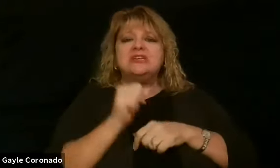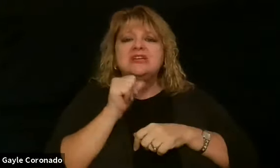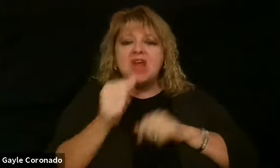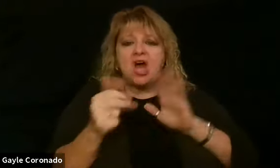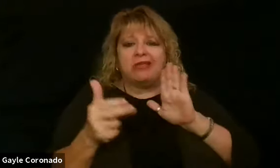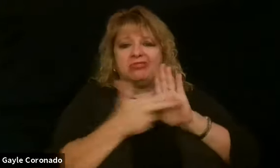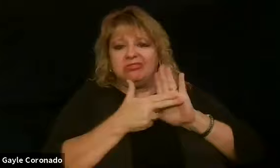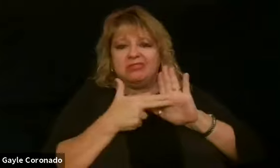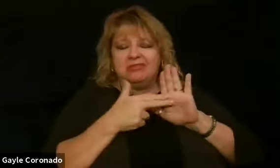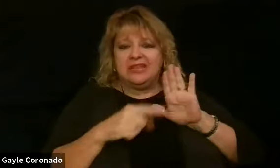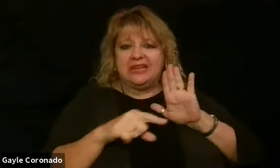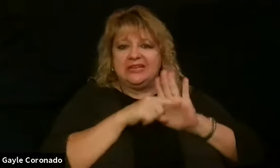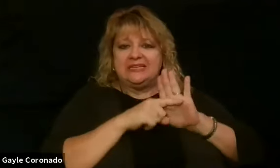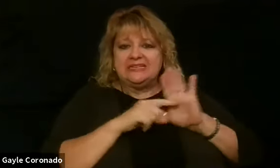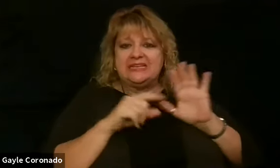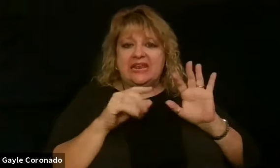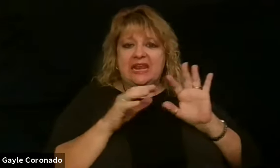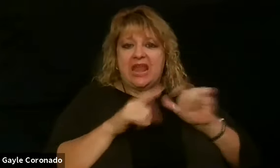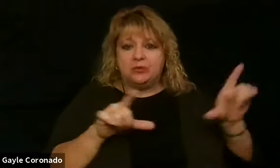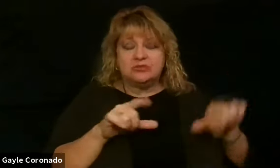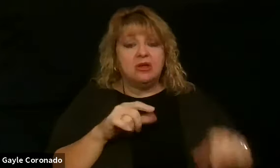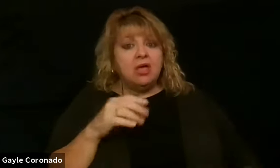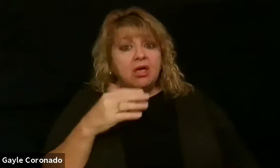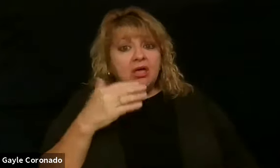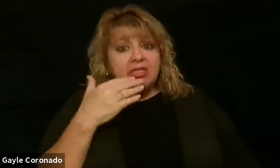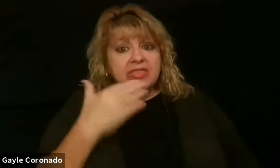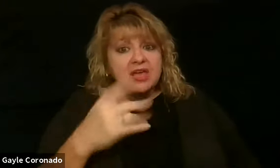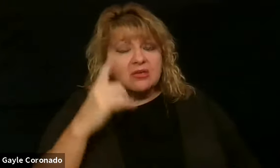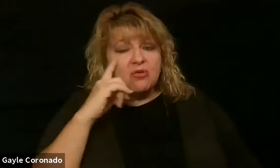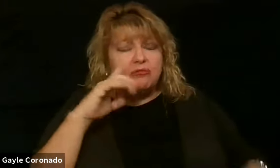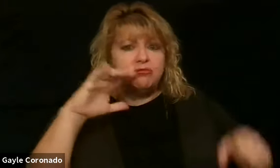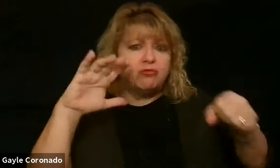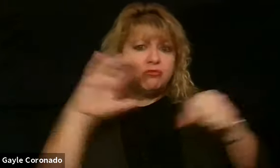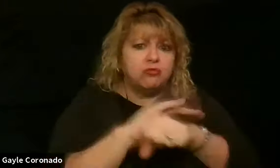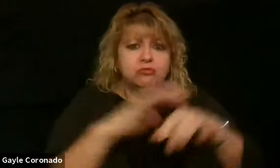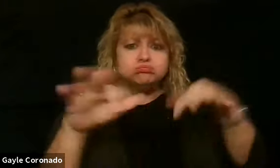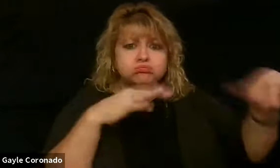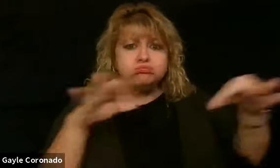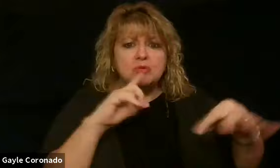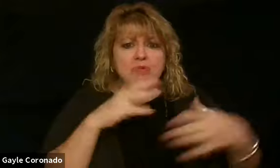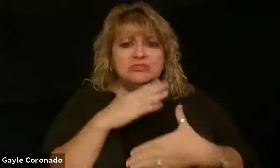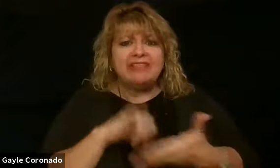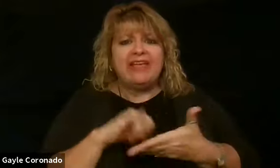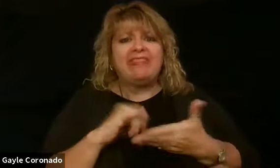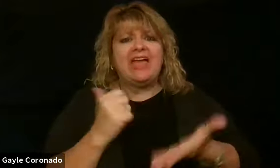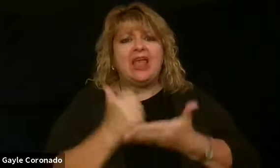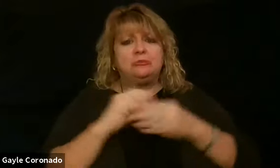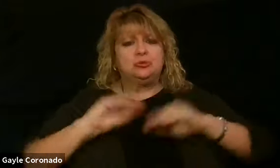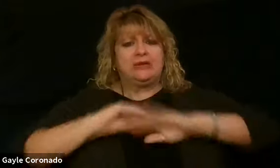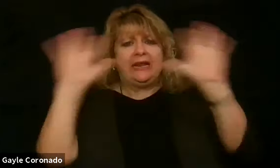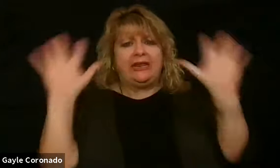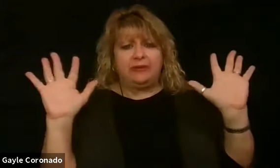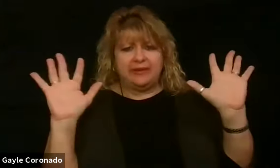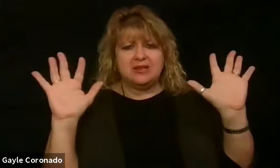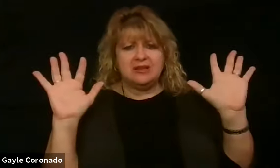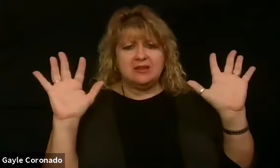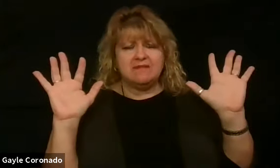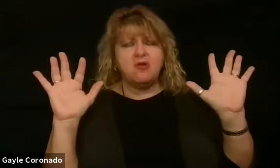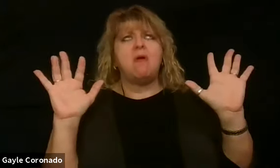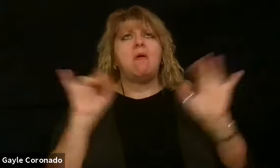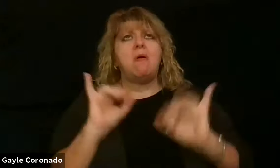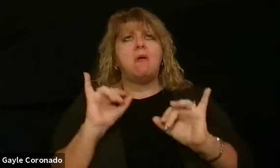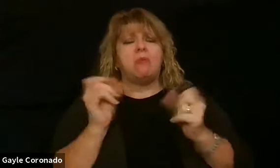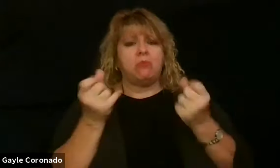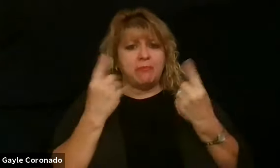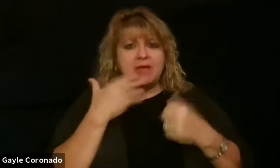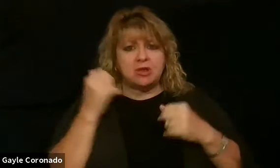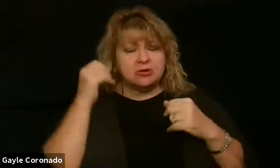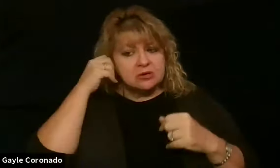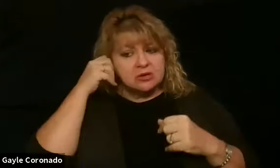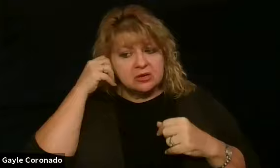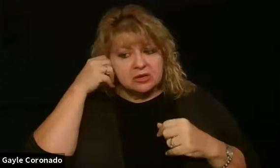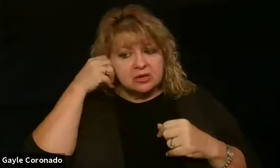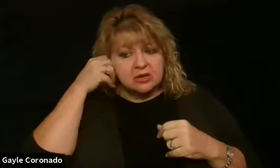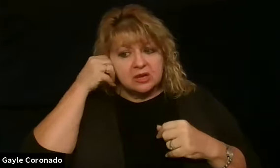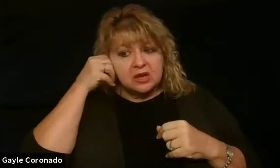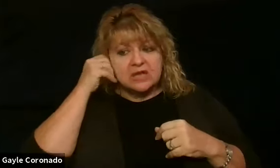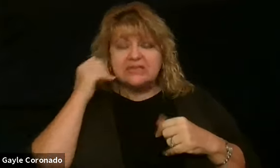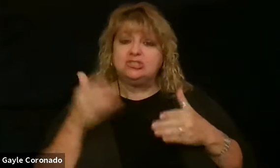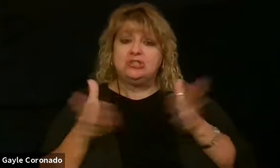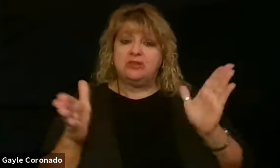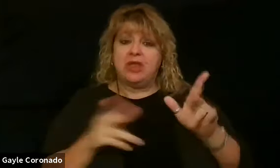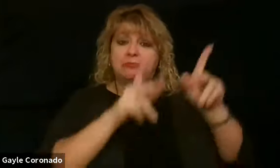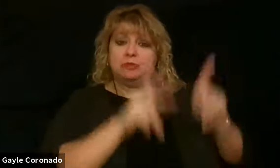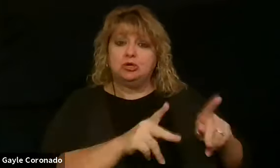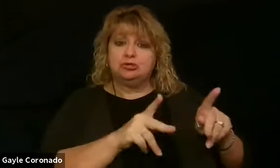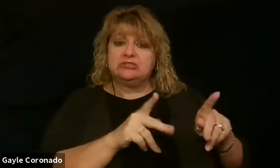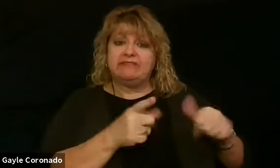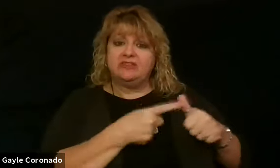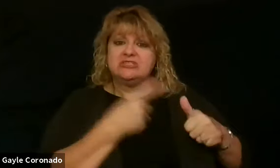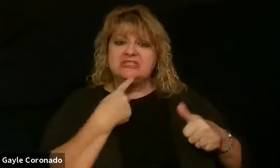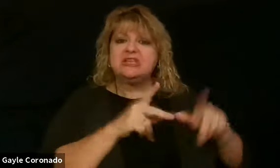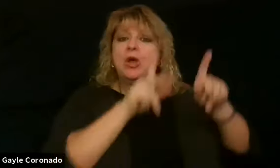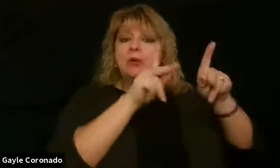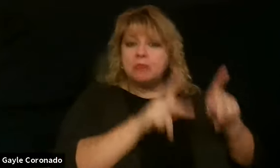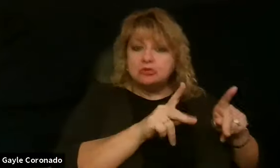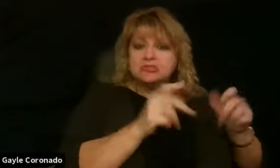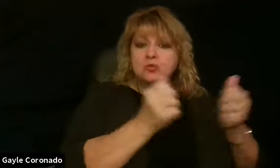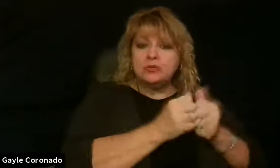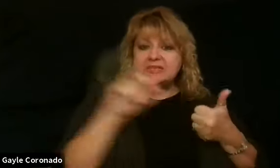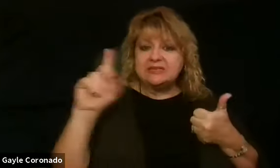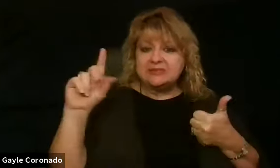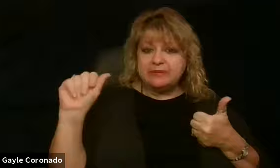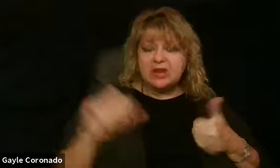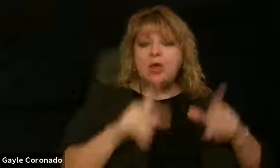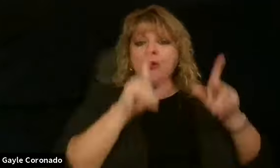Thank you for such a thorough description we definitely appreciate it and I think it provides a lot of clarity and illuminates a lot for us. And so, generally whenever we use person first will say person with a disability or person with HIV versus identity